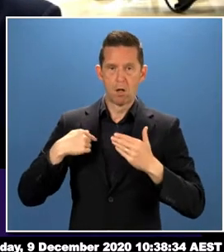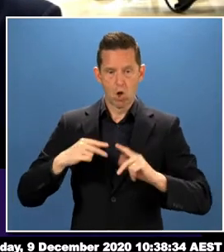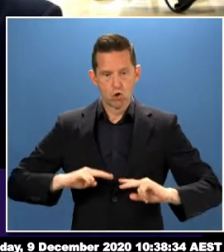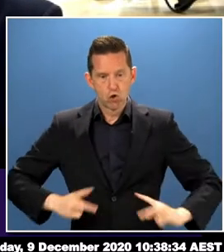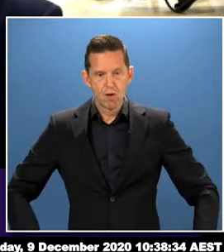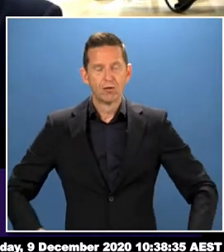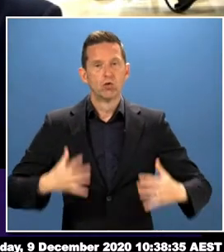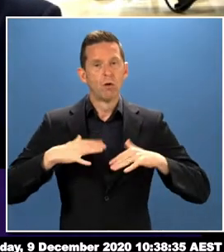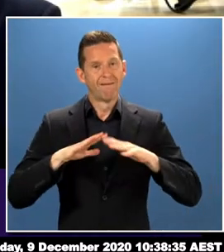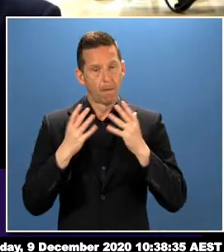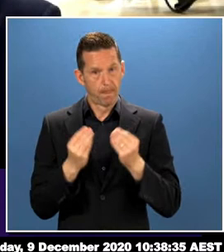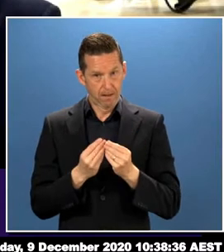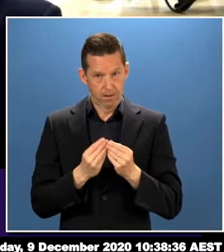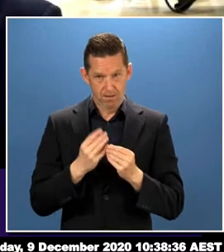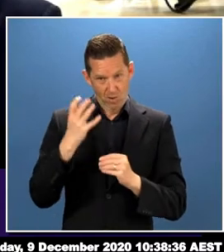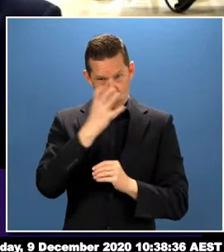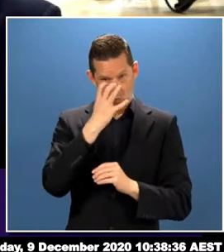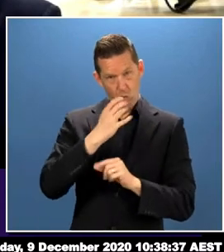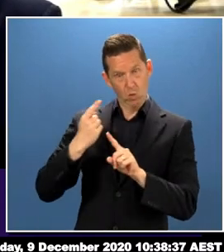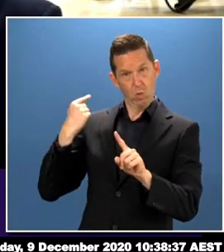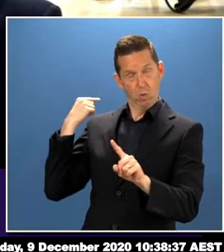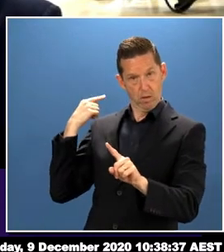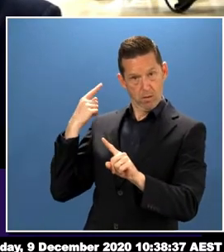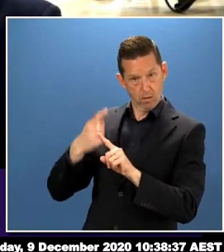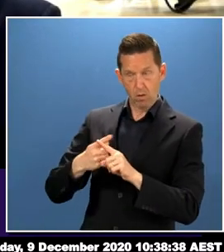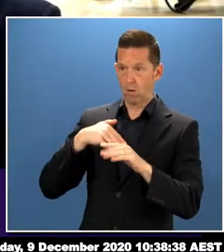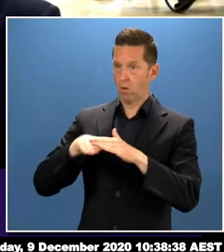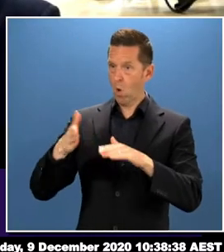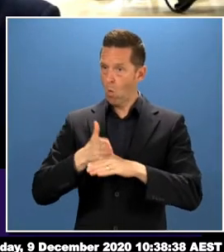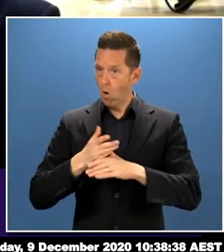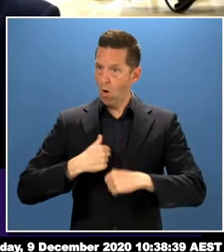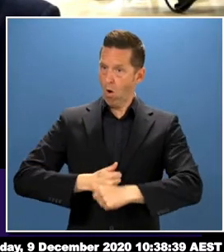So to be able to make that contribution just like, you know, anybody